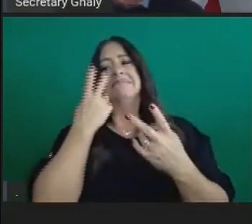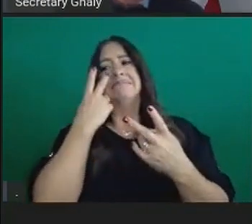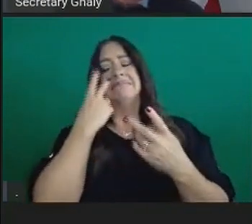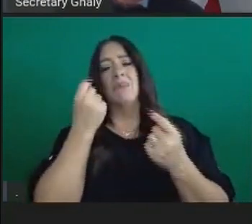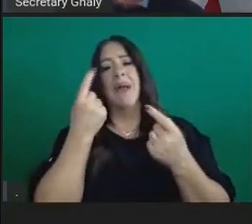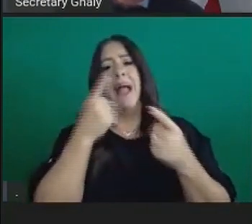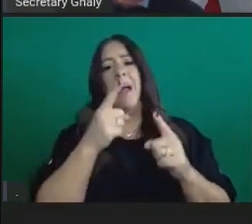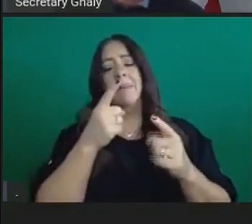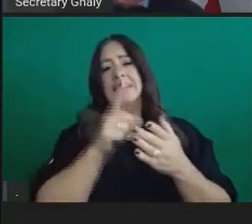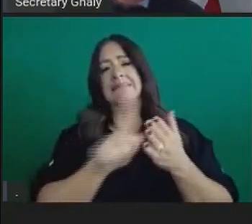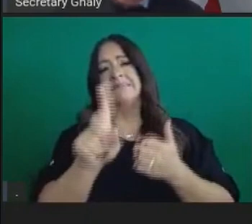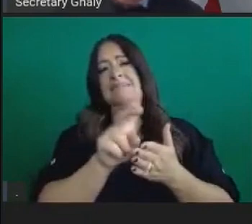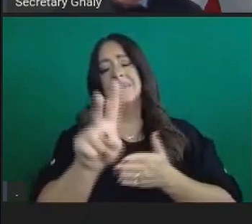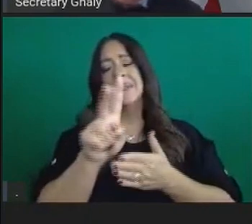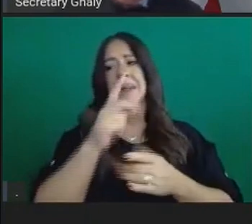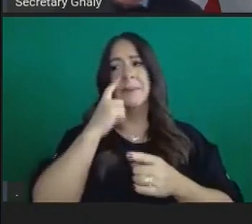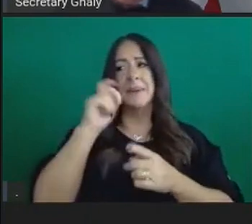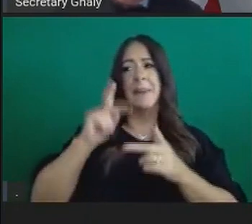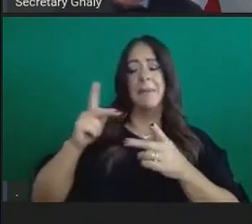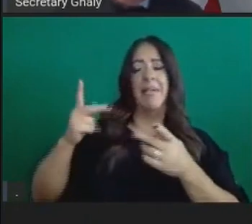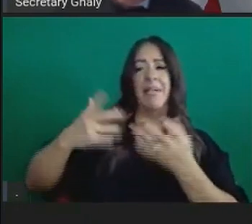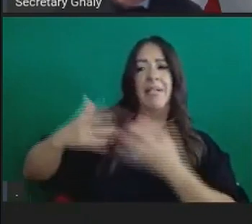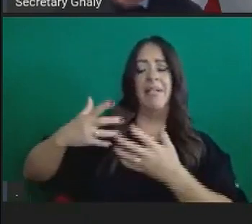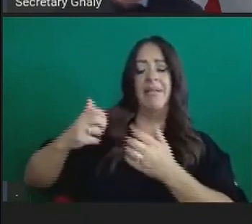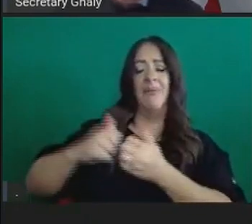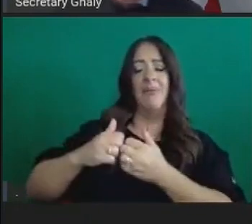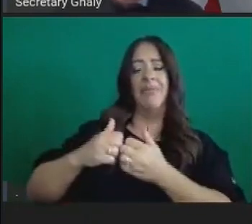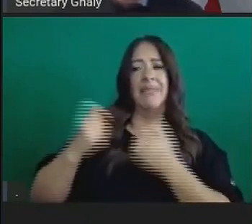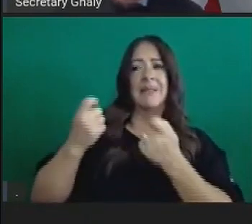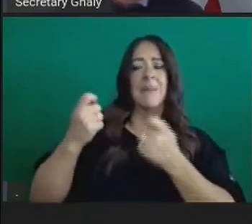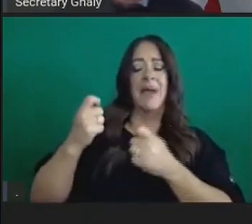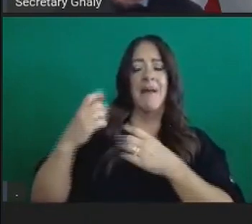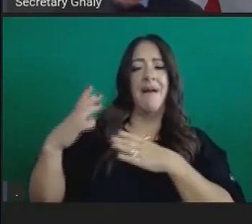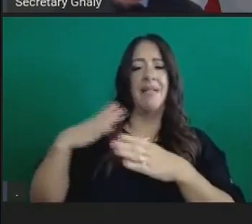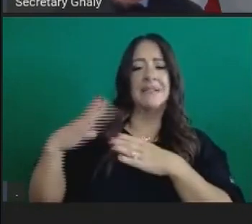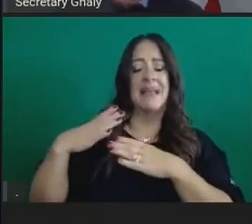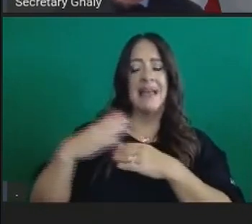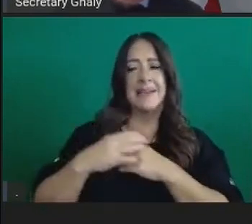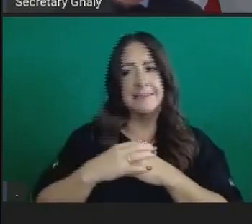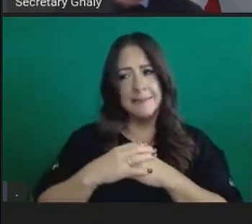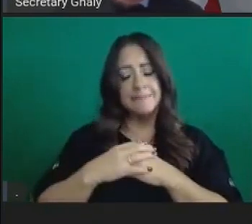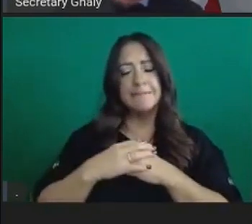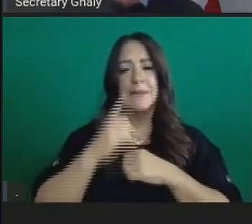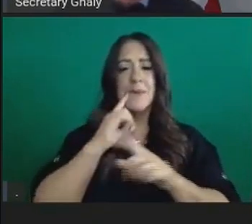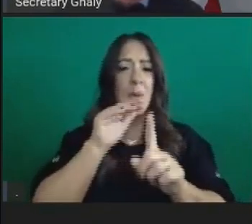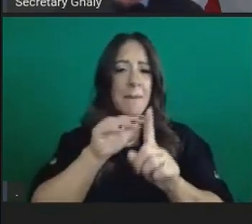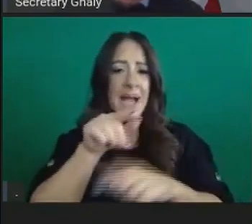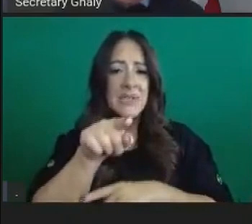PERIOD. WE RACED TO SEE WHAT LEVELS OF TRANSMISSION WE SEE COMING OUT